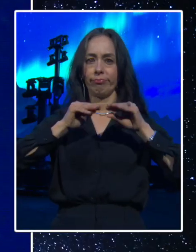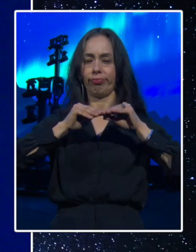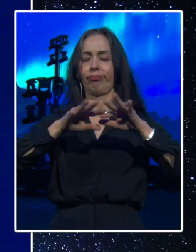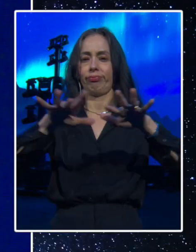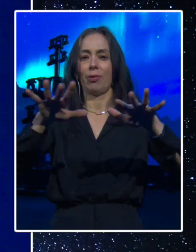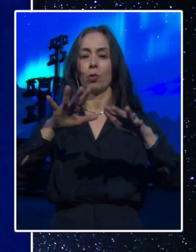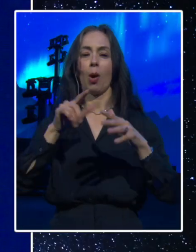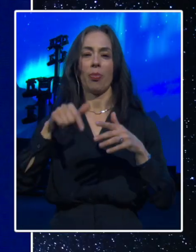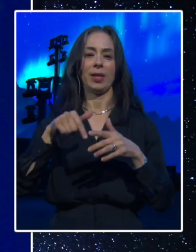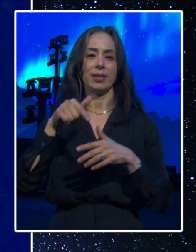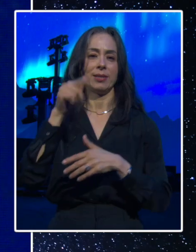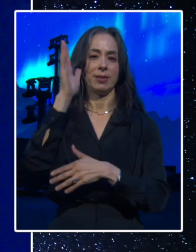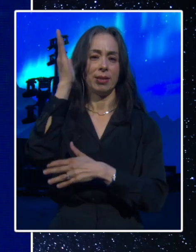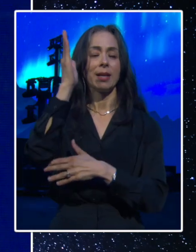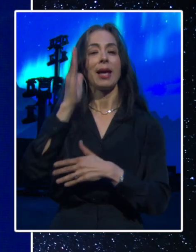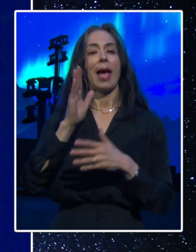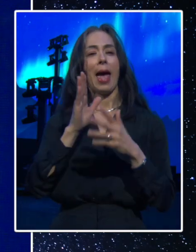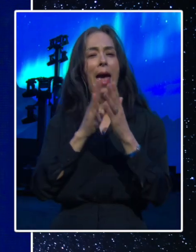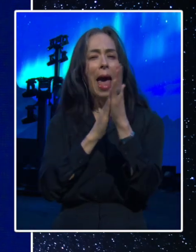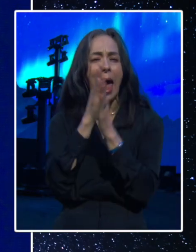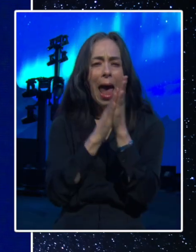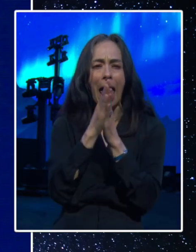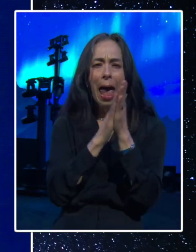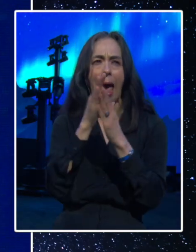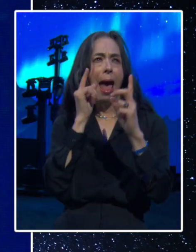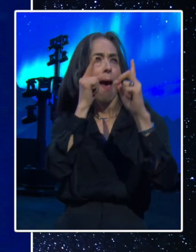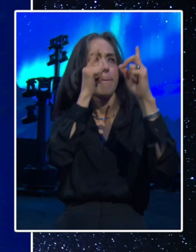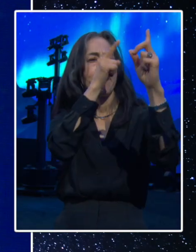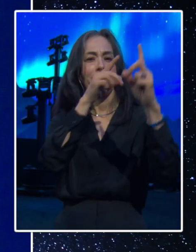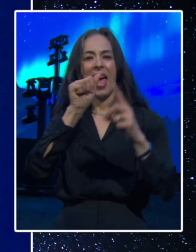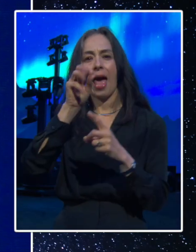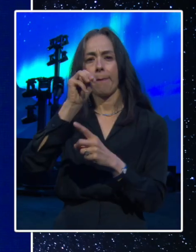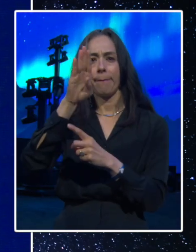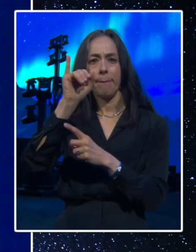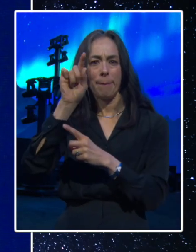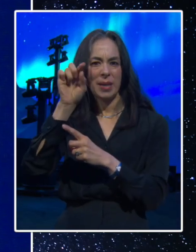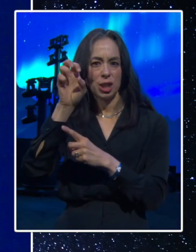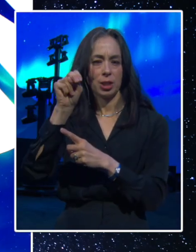Ambition, the driving force behind every breakthrough.